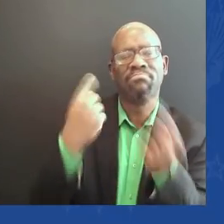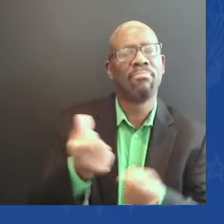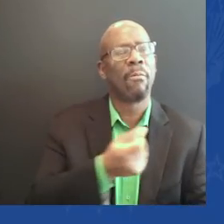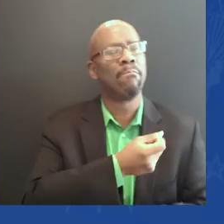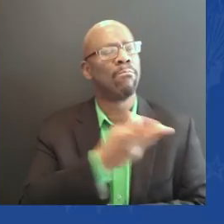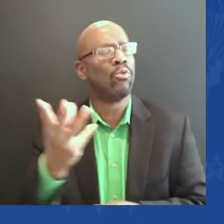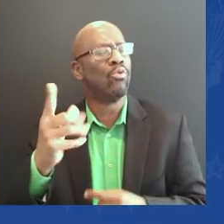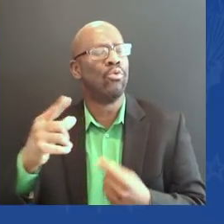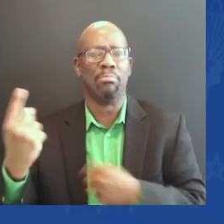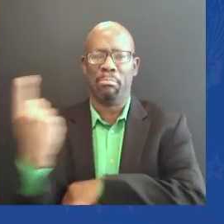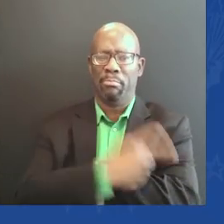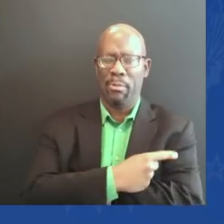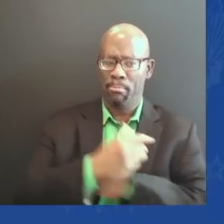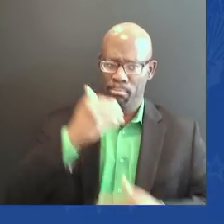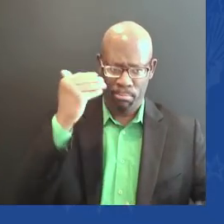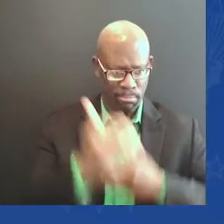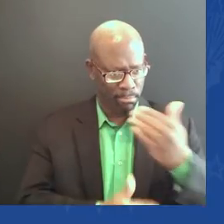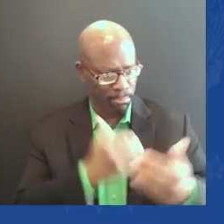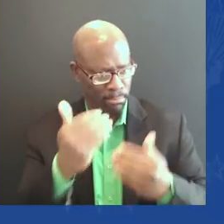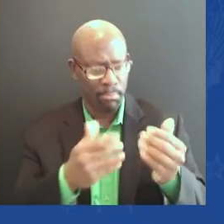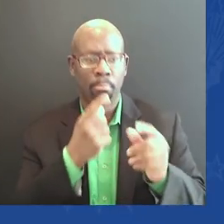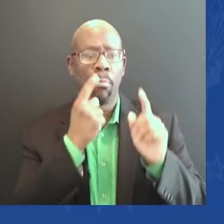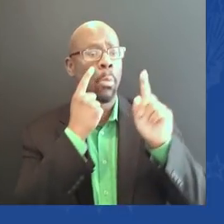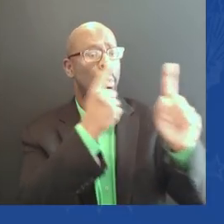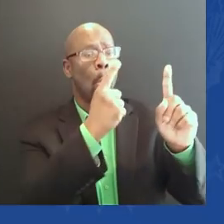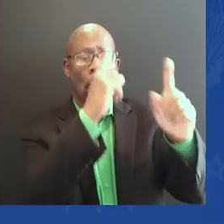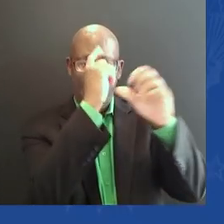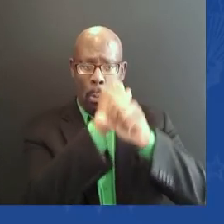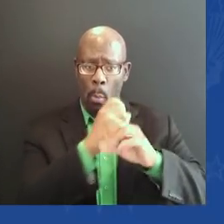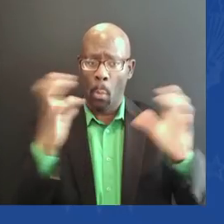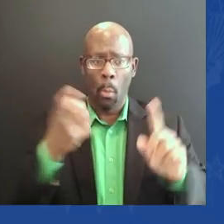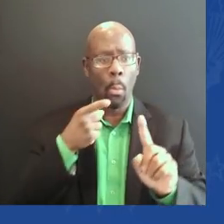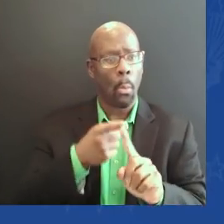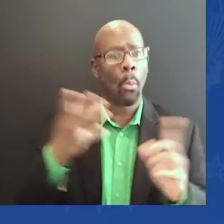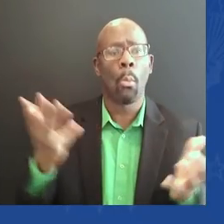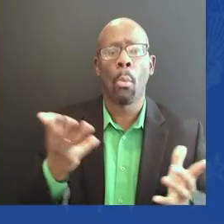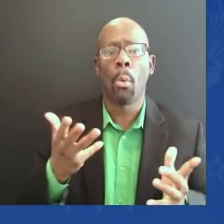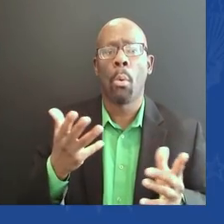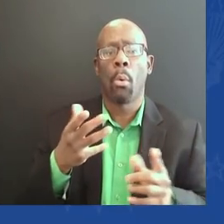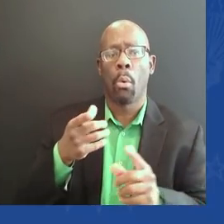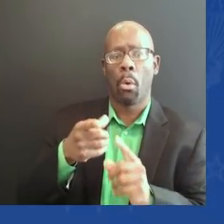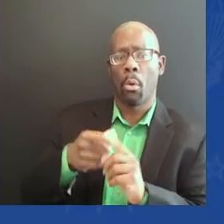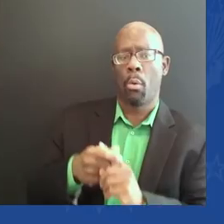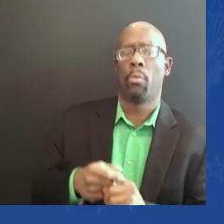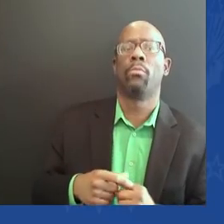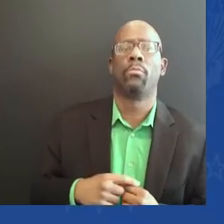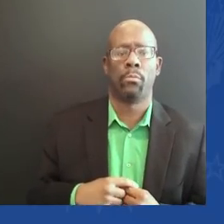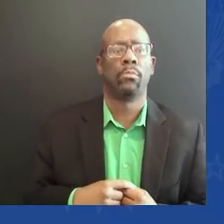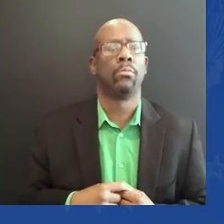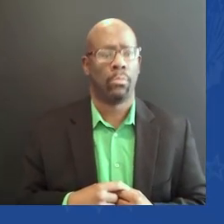as we head off to Glasgow. Because of what we've seen again here in Rome,